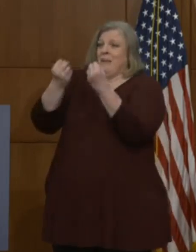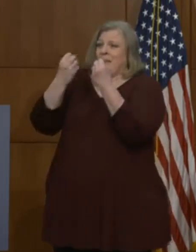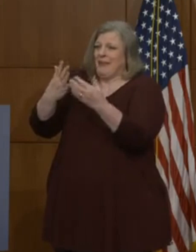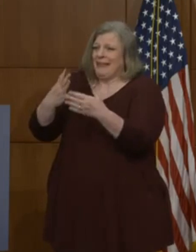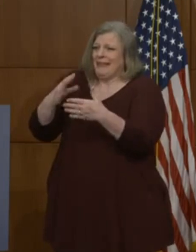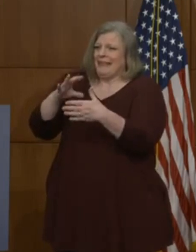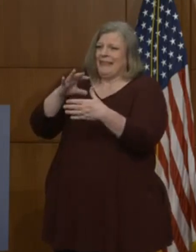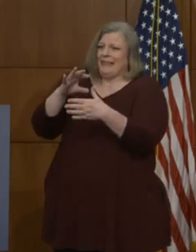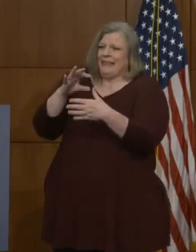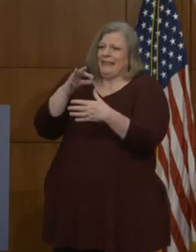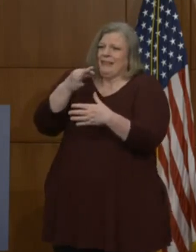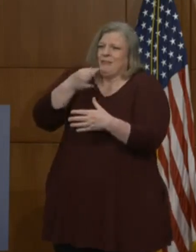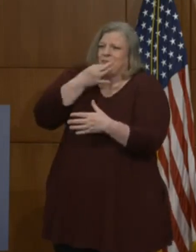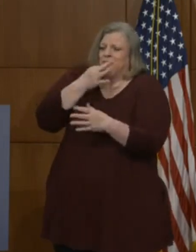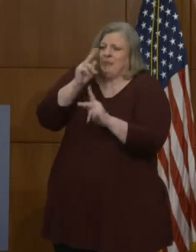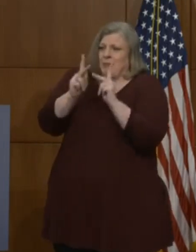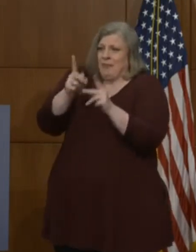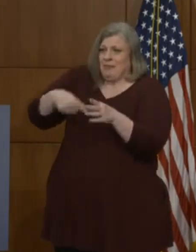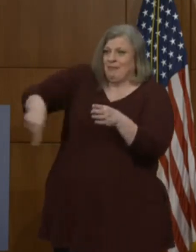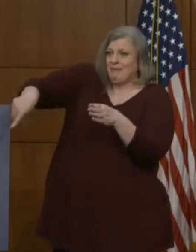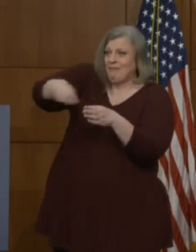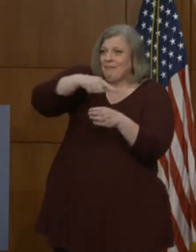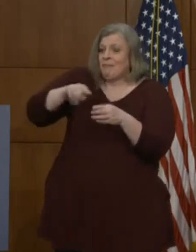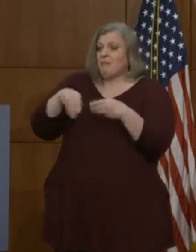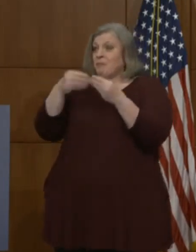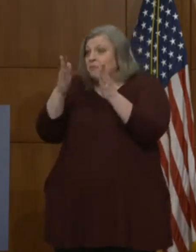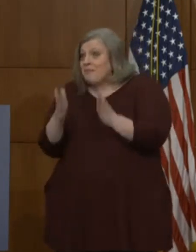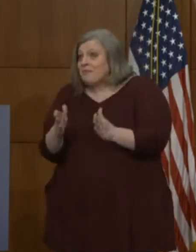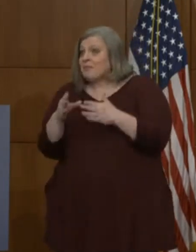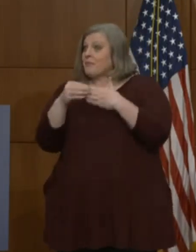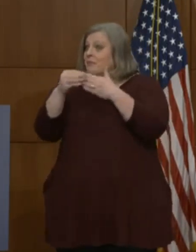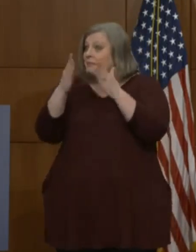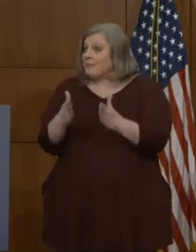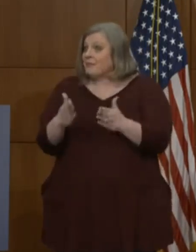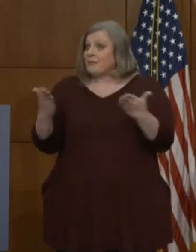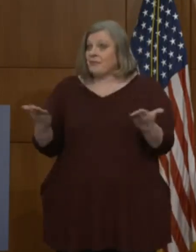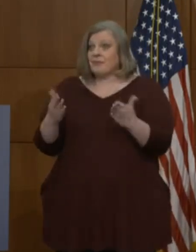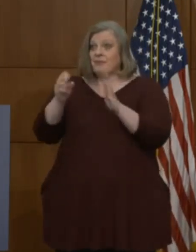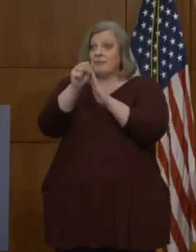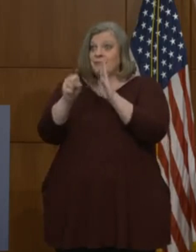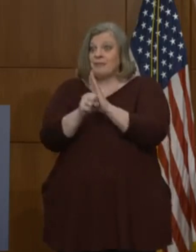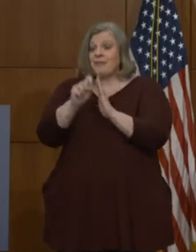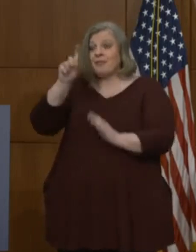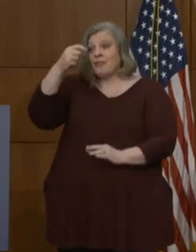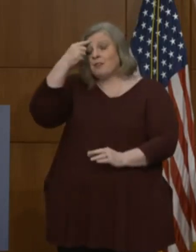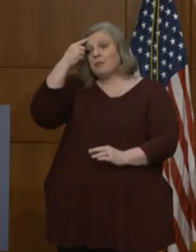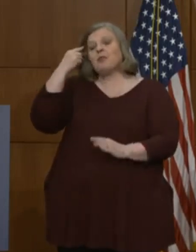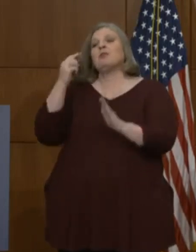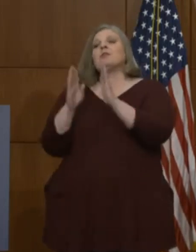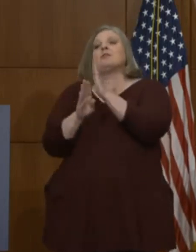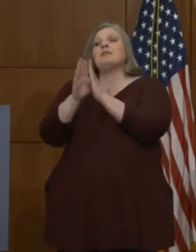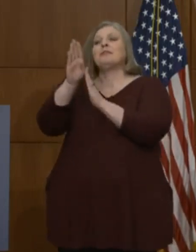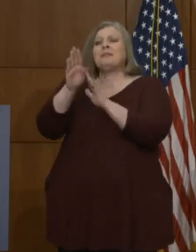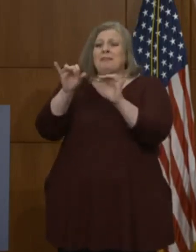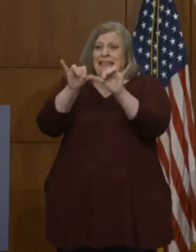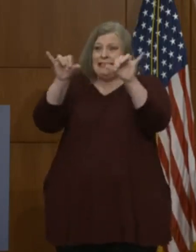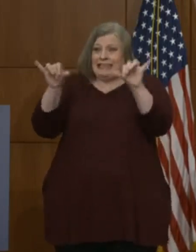IS BRING TOGETHER A LOT OF SUBJECT MATTER EXPERTS SUBJECT MATTER EXPERTS PROVIDERS THOUGHT LEADERS HERE PROVIDERS THOUGHT LEADERS HERE IN STATE GOVERNMENT TO DEVELOP IN STATE GOVERNMENT TO DEVELOP A MORE SYSTEMS LEVEL APPROACH